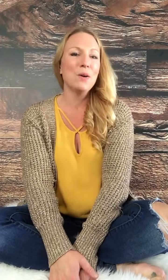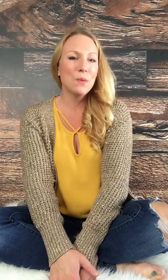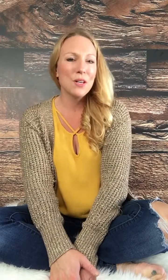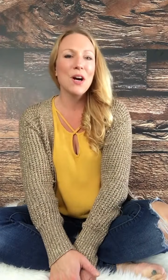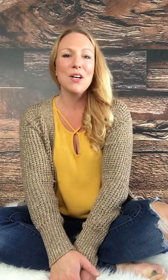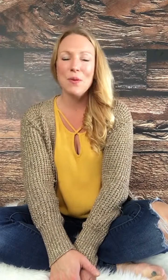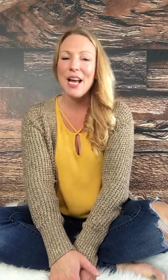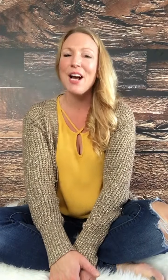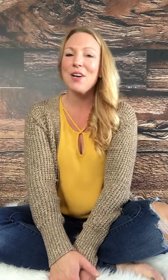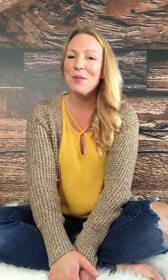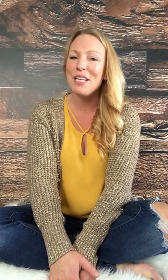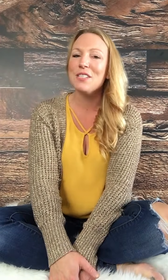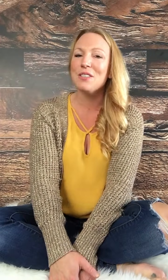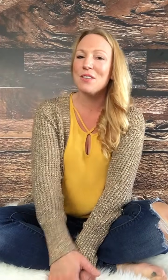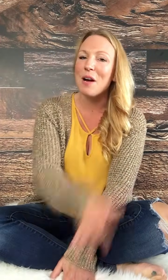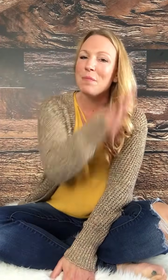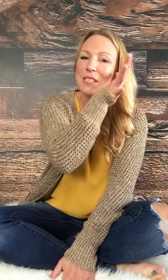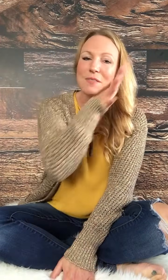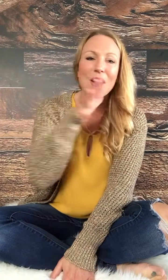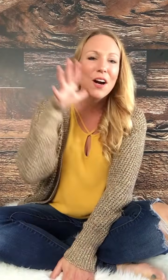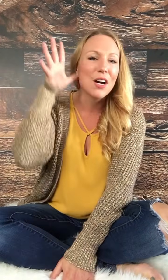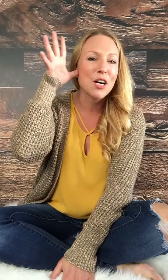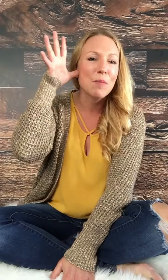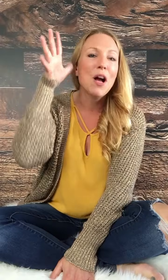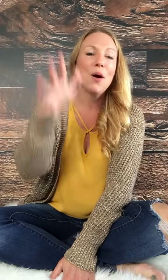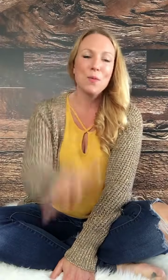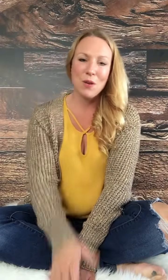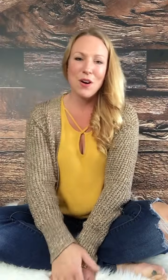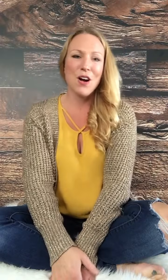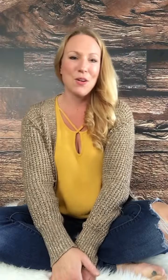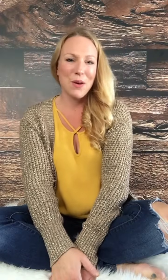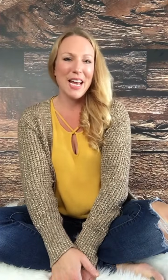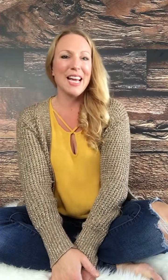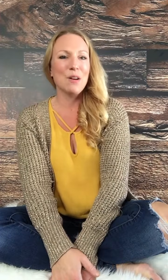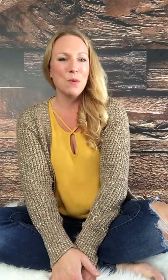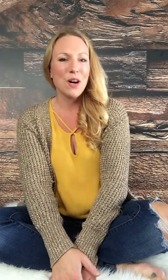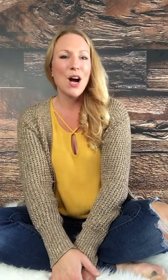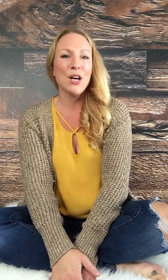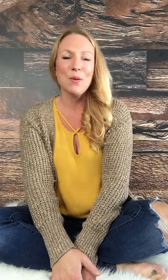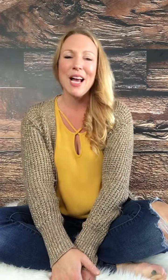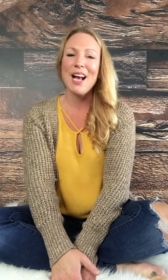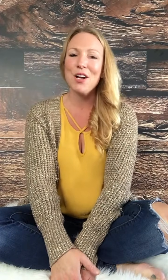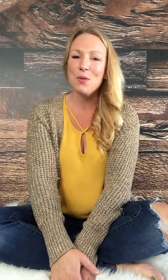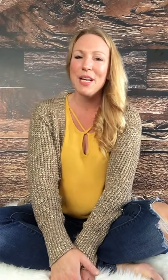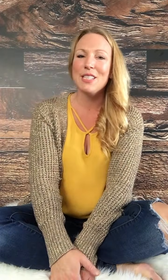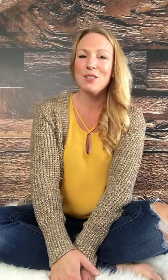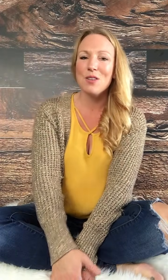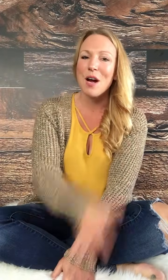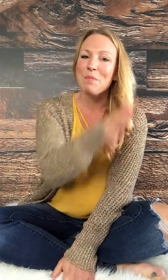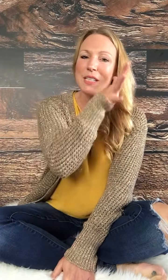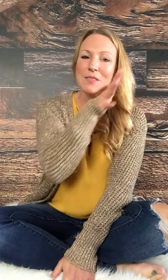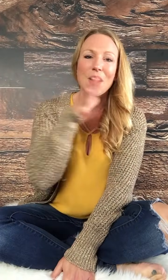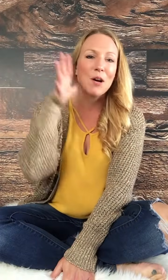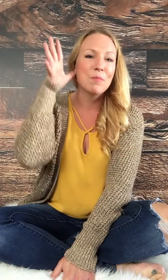Oh we're on our, we're on our way, on our way to Grandpa's FARM. We're on our way, we're on our way, on our way to Grandpa's FARM.